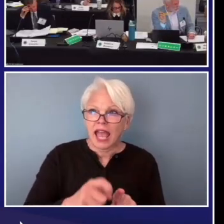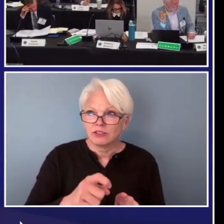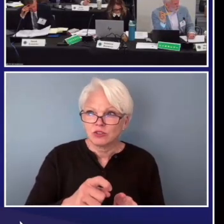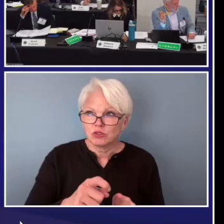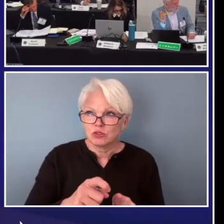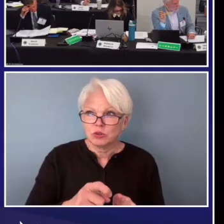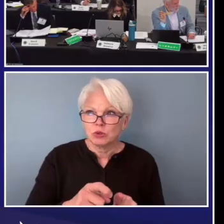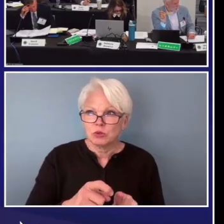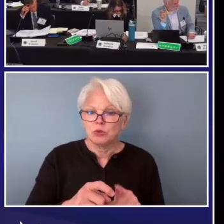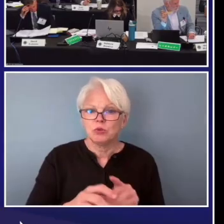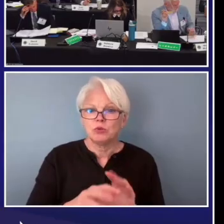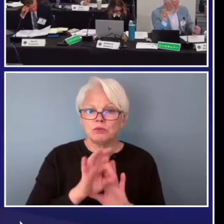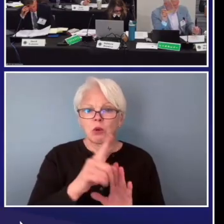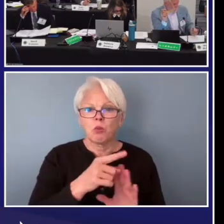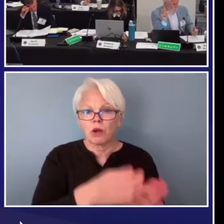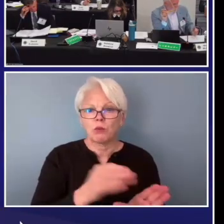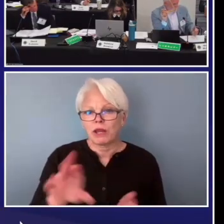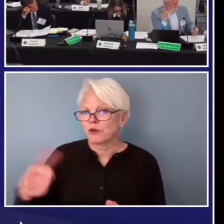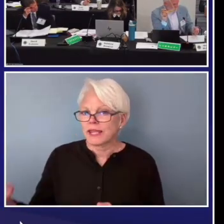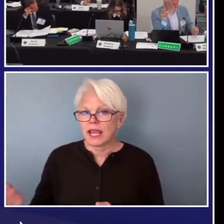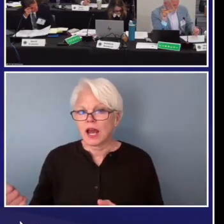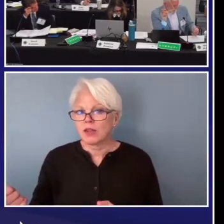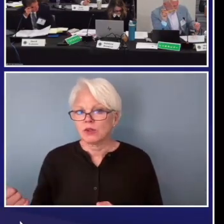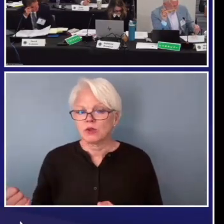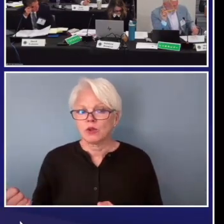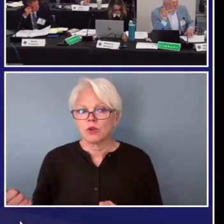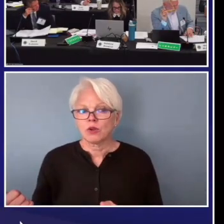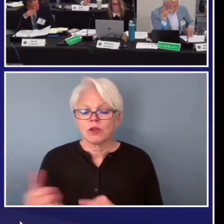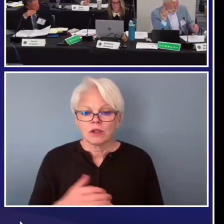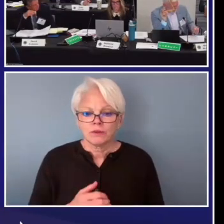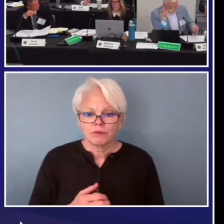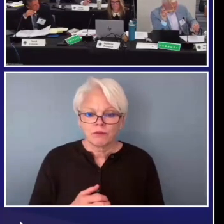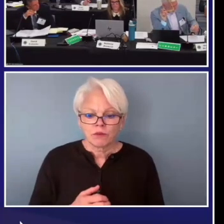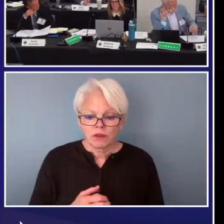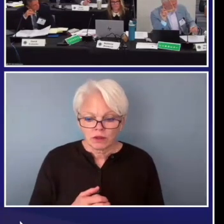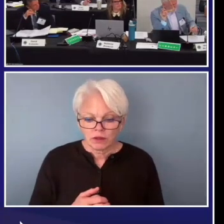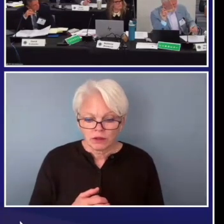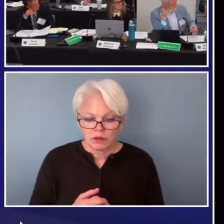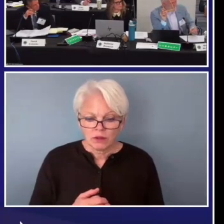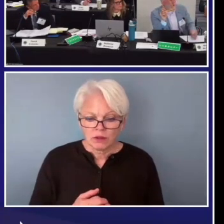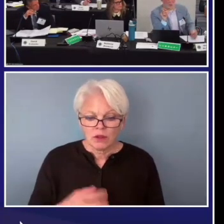So, so, for the interpreters, yes, this was the end. I'm sorry.